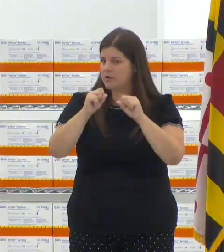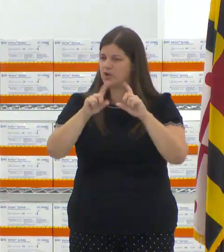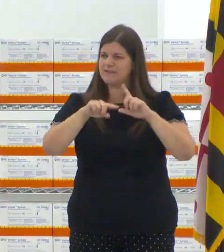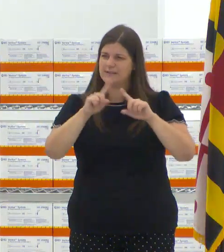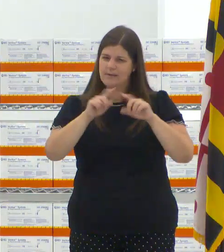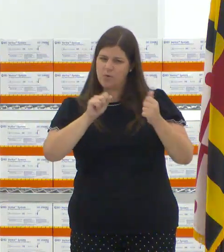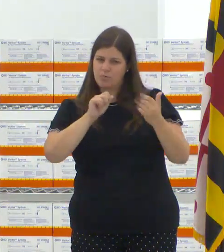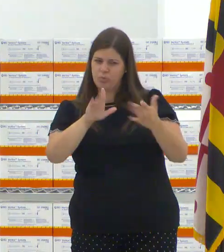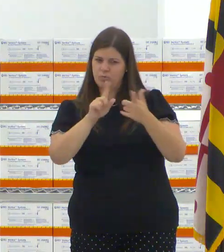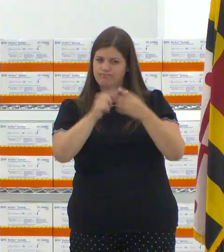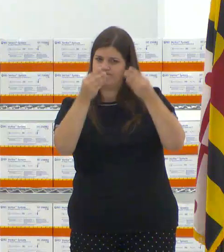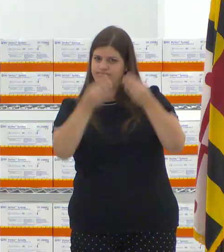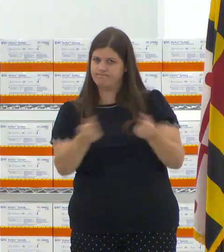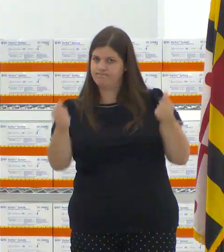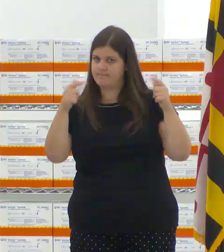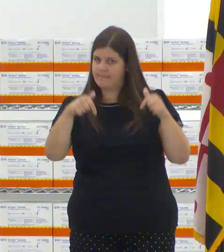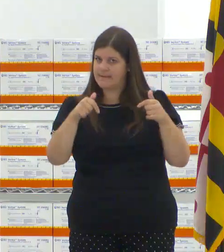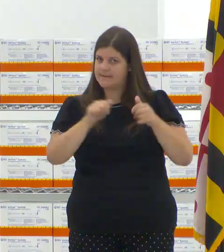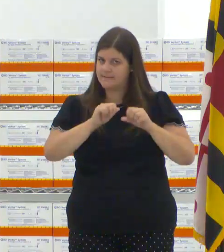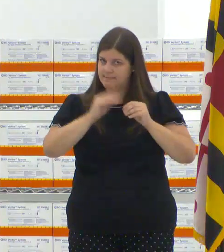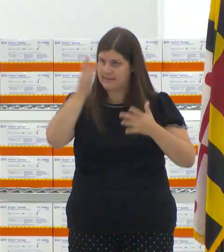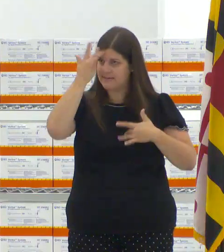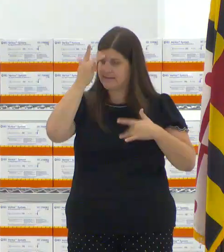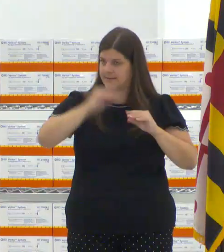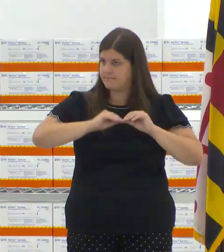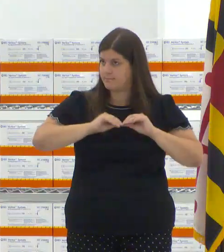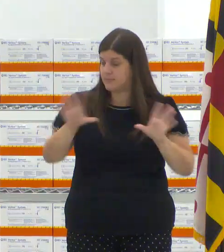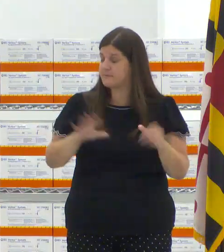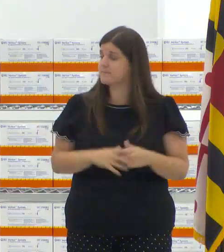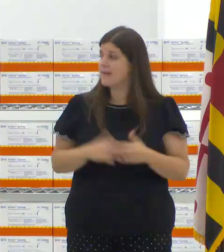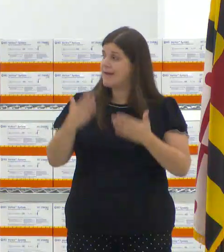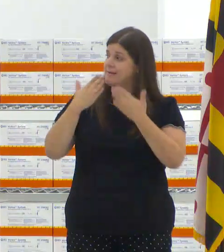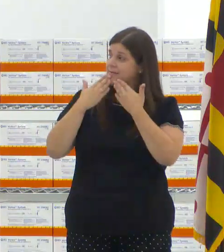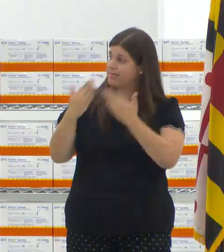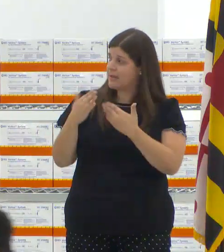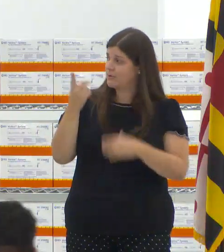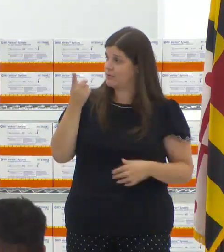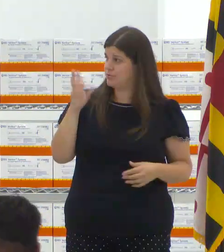Raj Shah, the president of the Rockefeller Foundation, which works to identify innovative ideas and